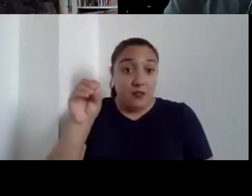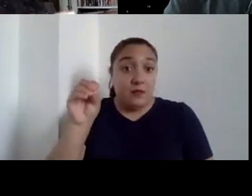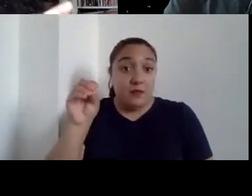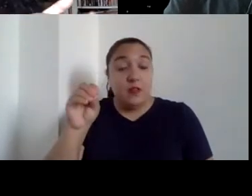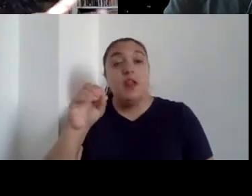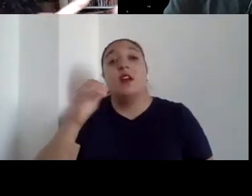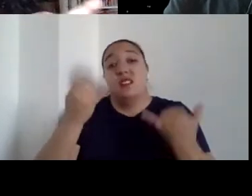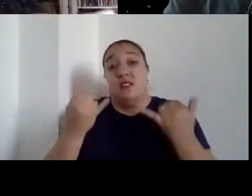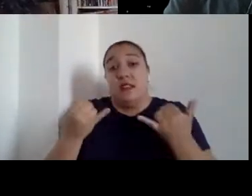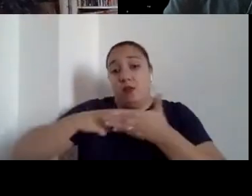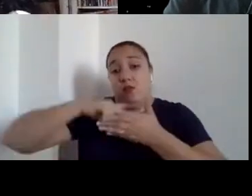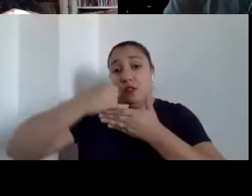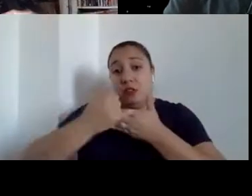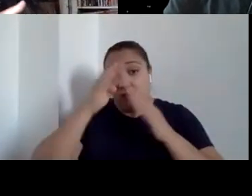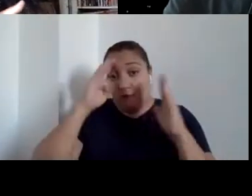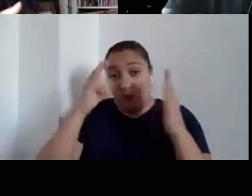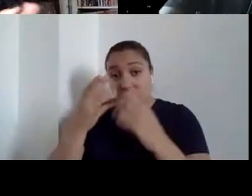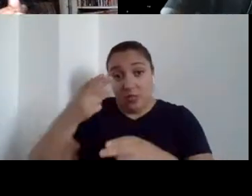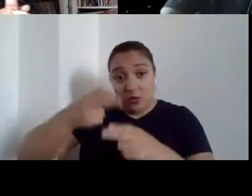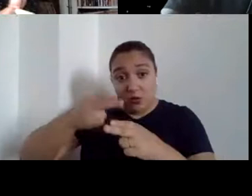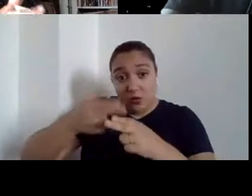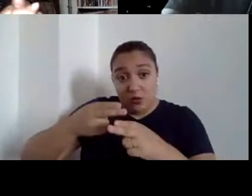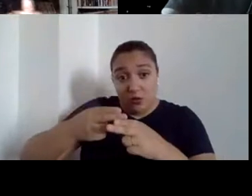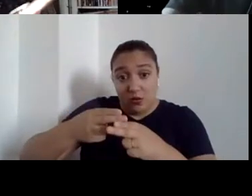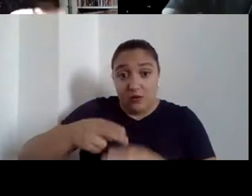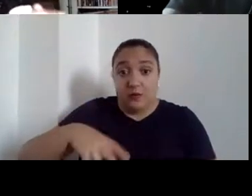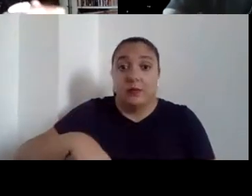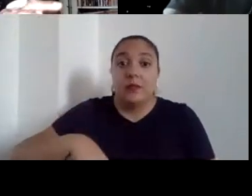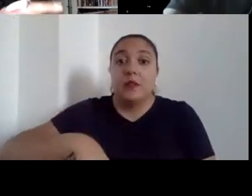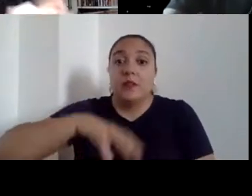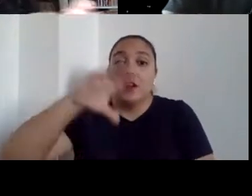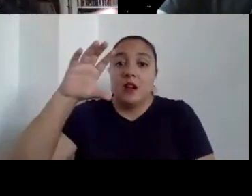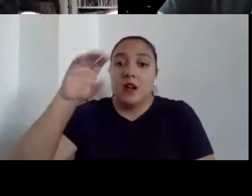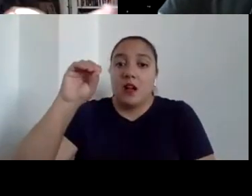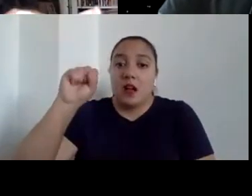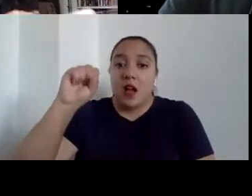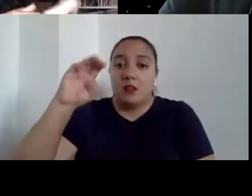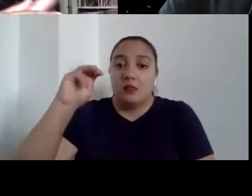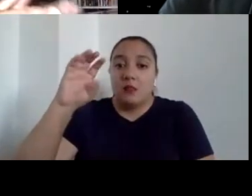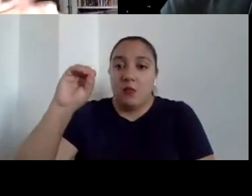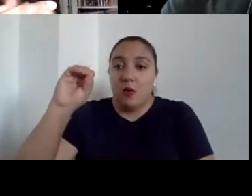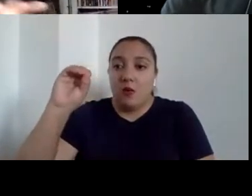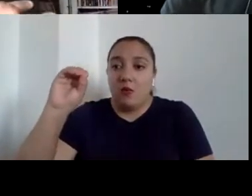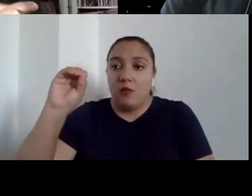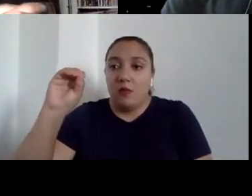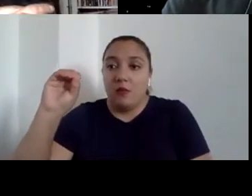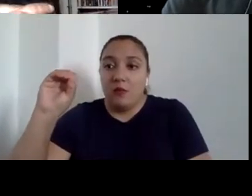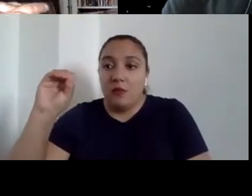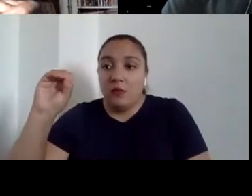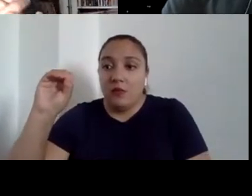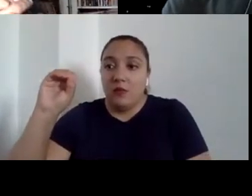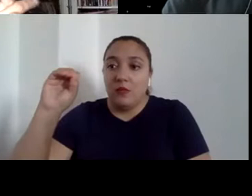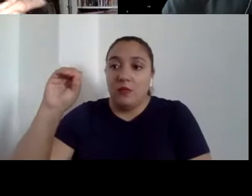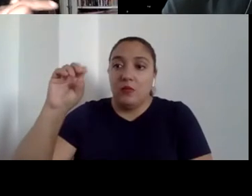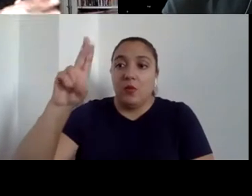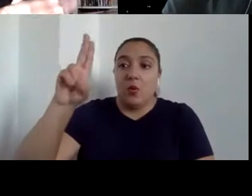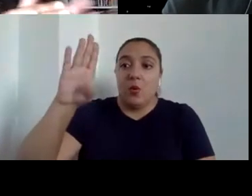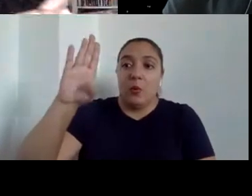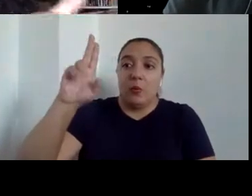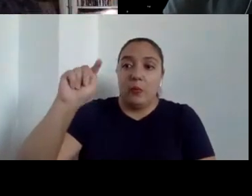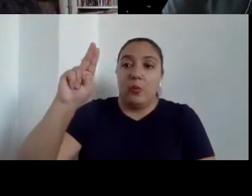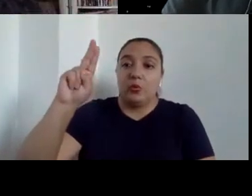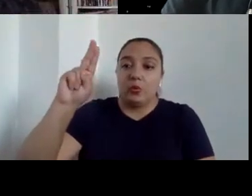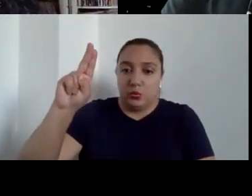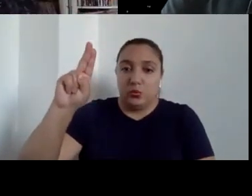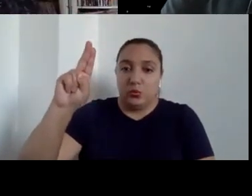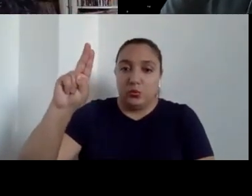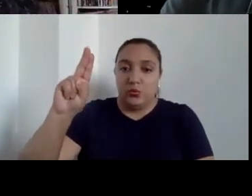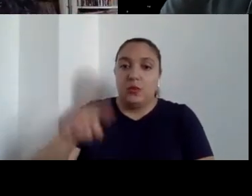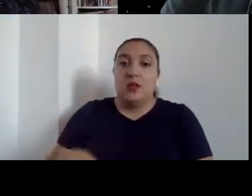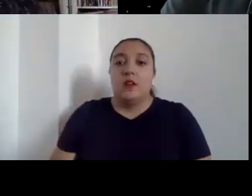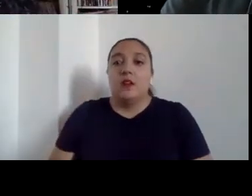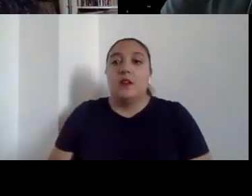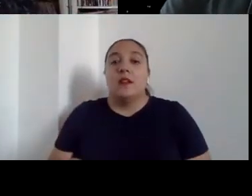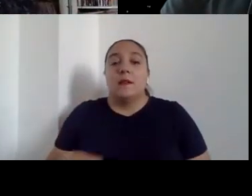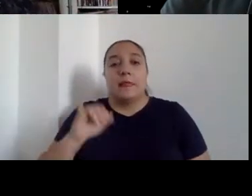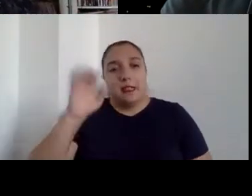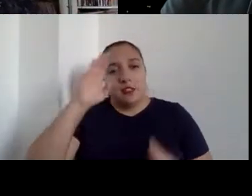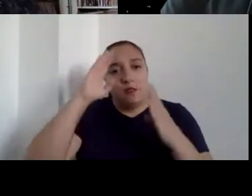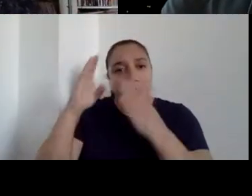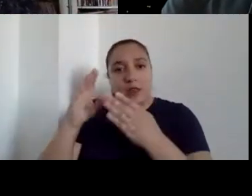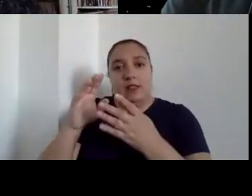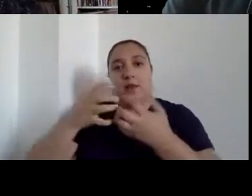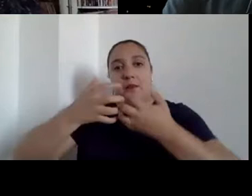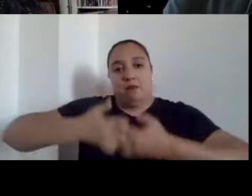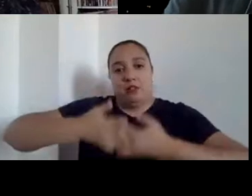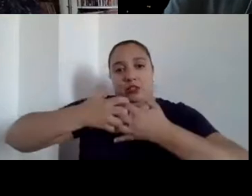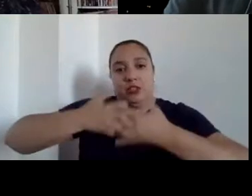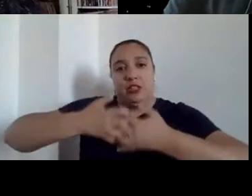focusing on is called Cosmic Ubuntu and the focus on machine translation and cognitive code switching.